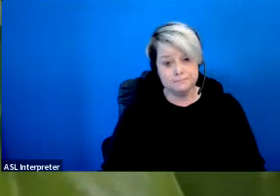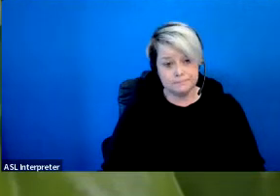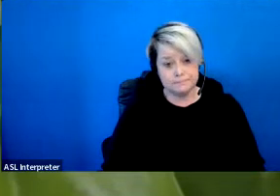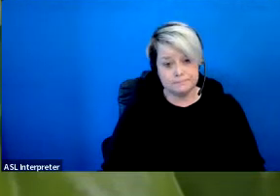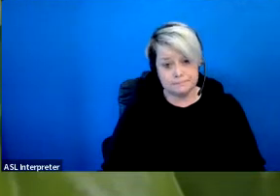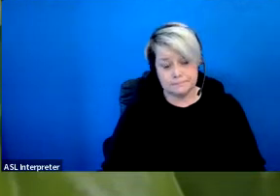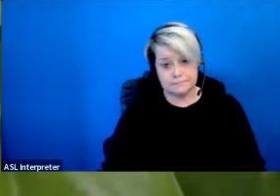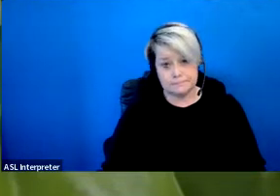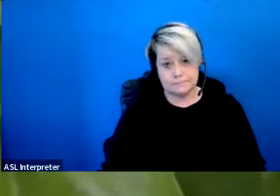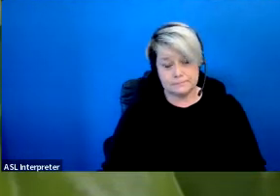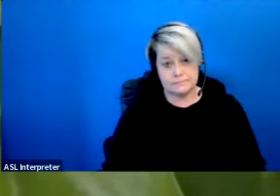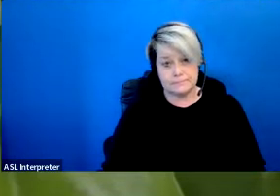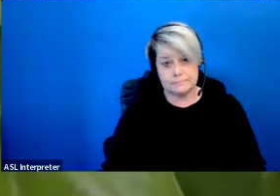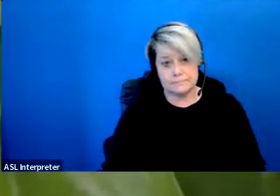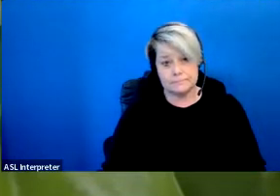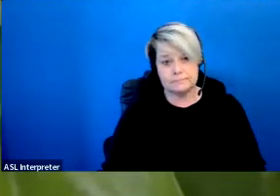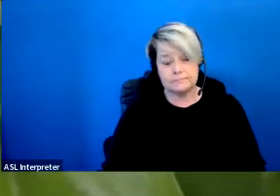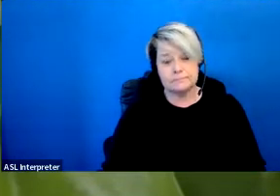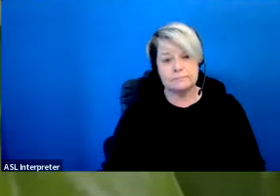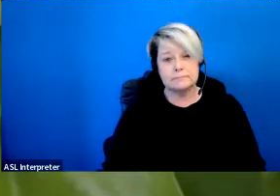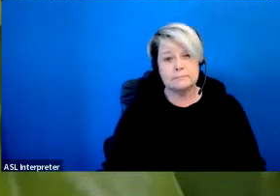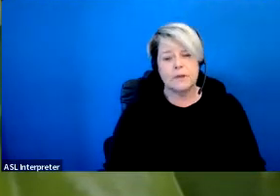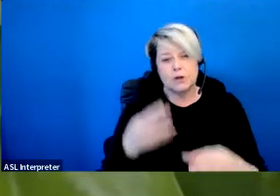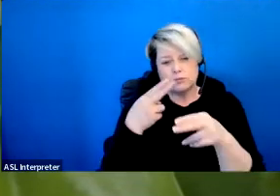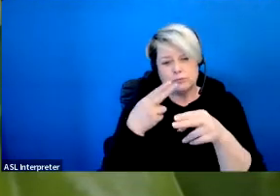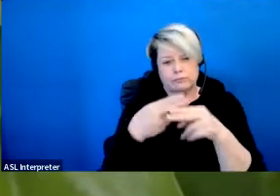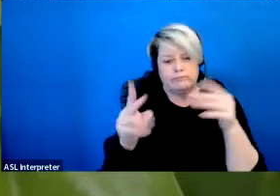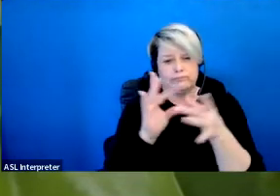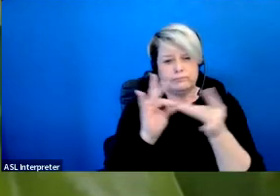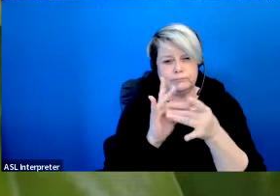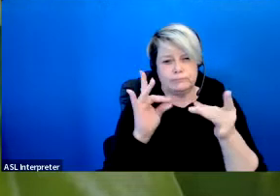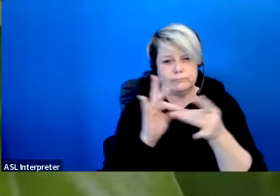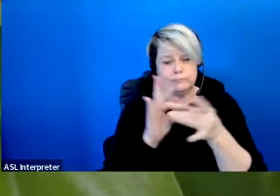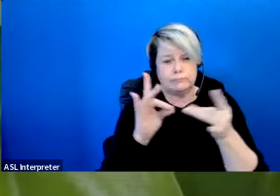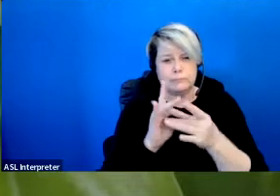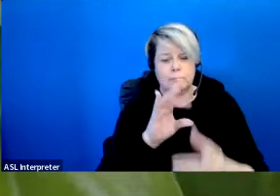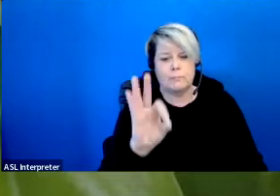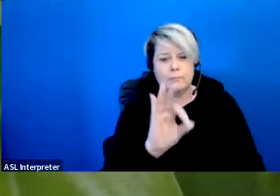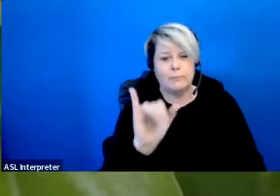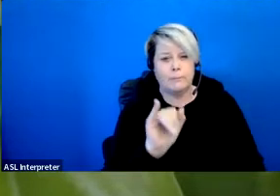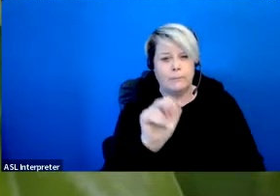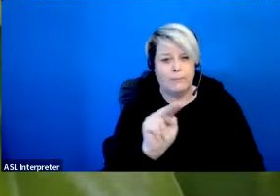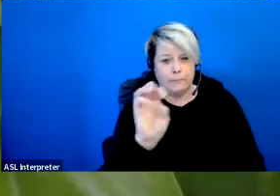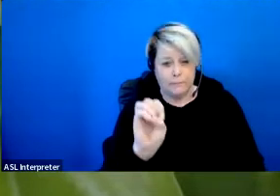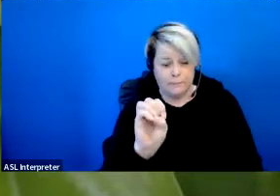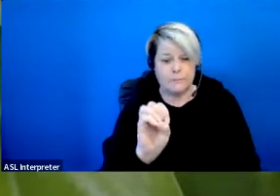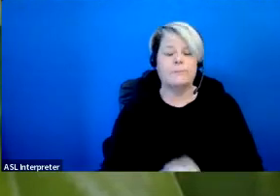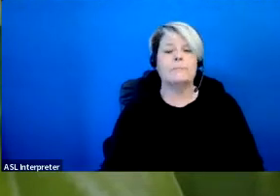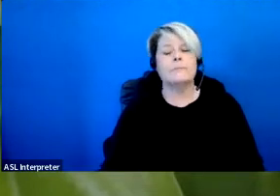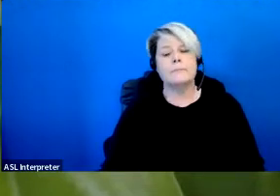you about that. Before I introduce our speakers I would just